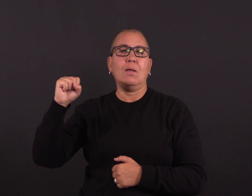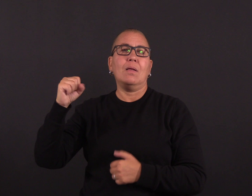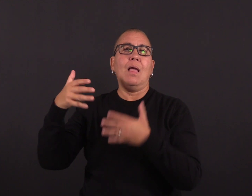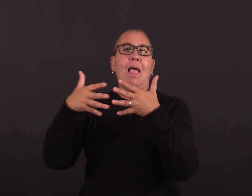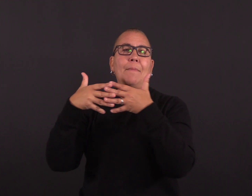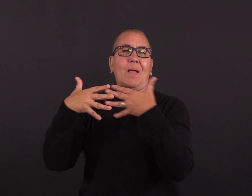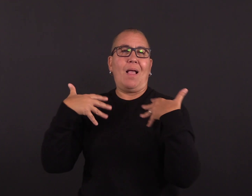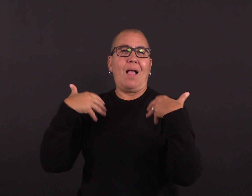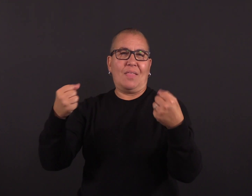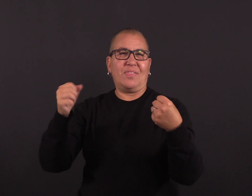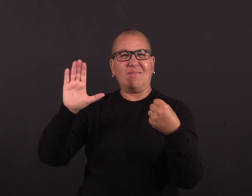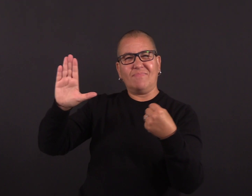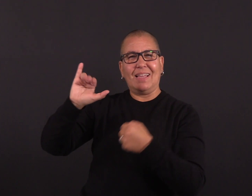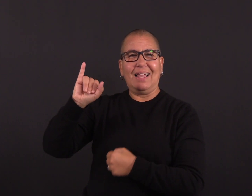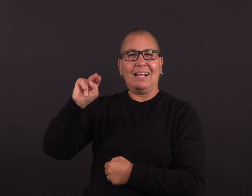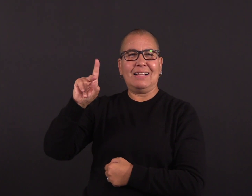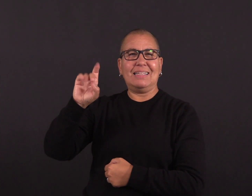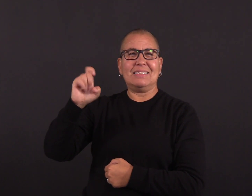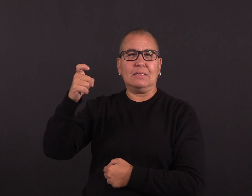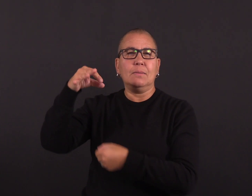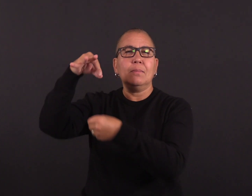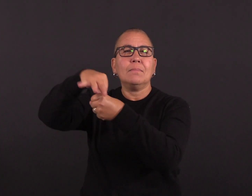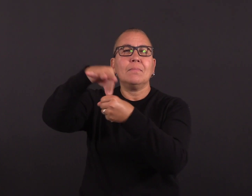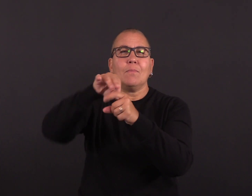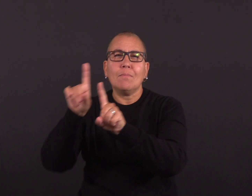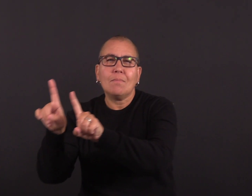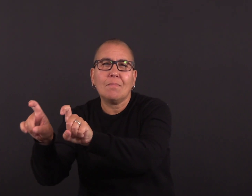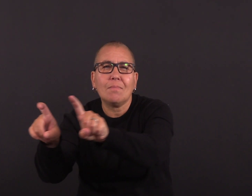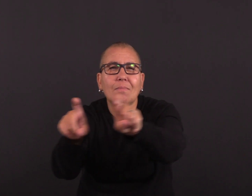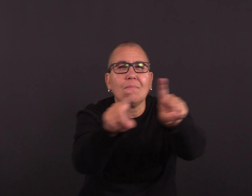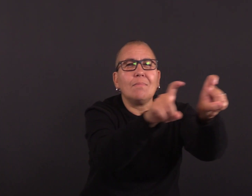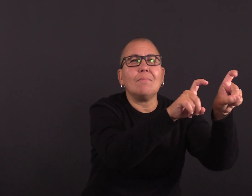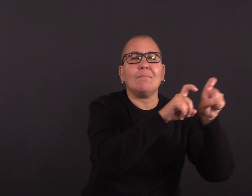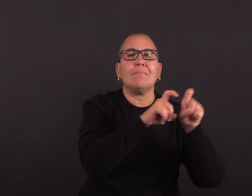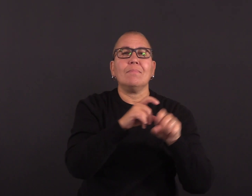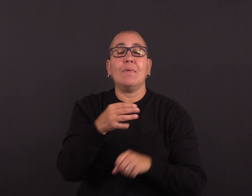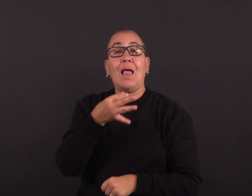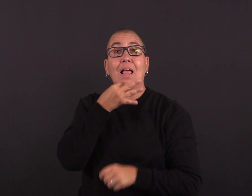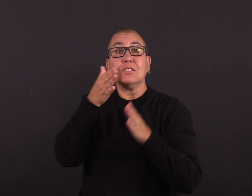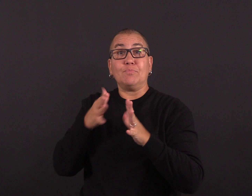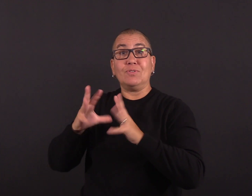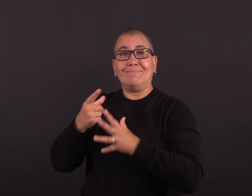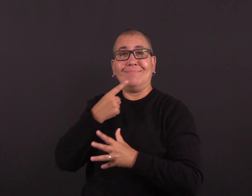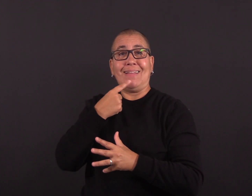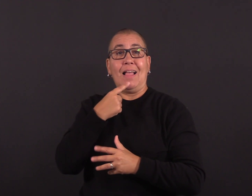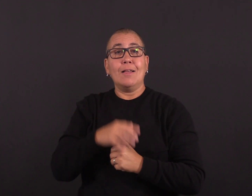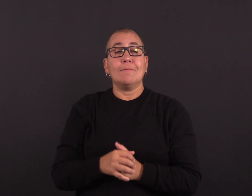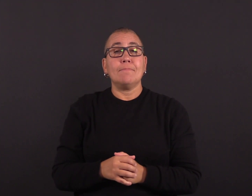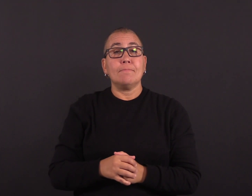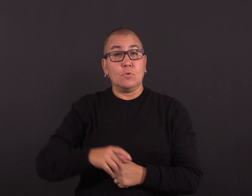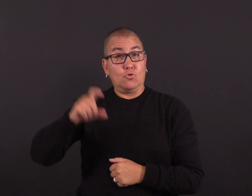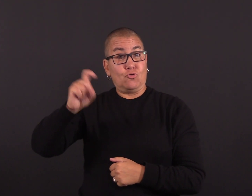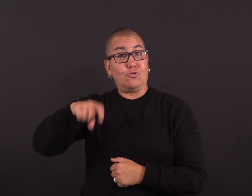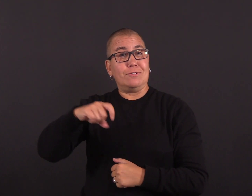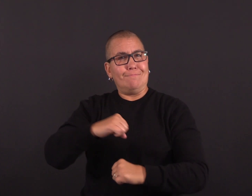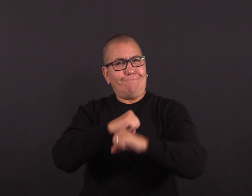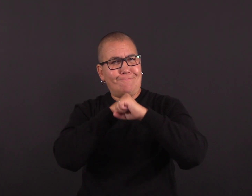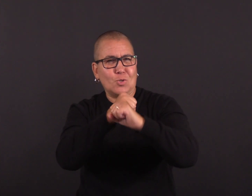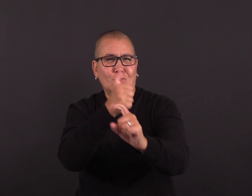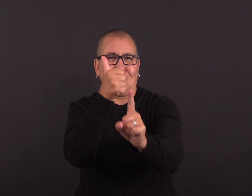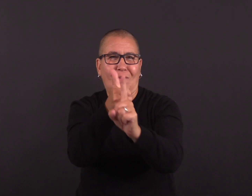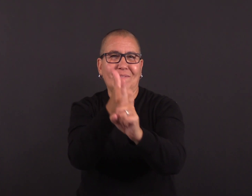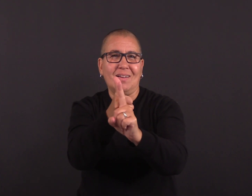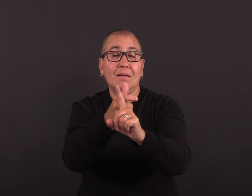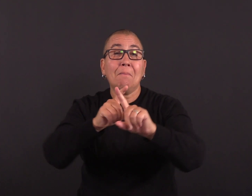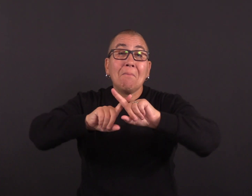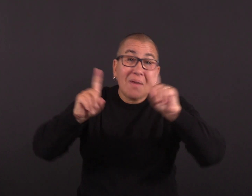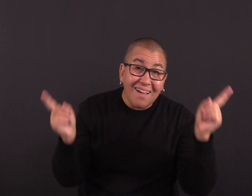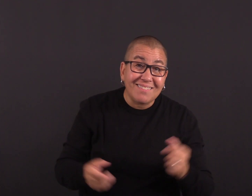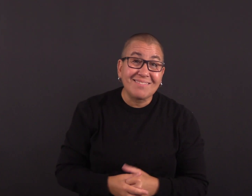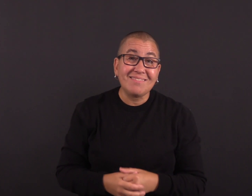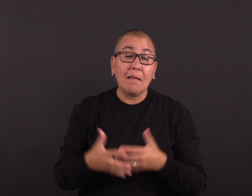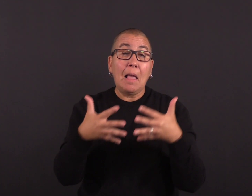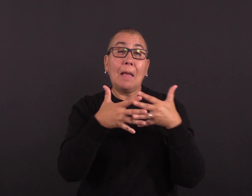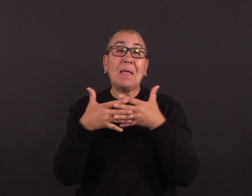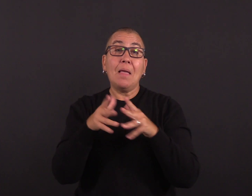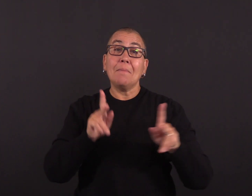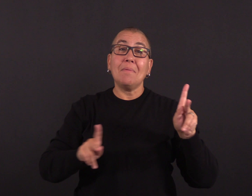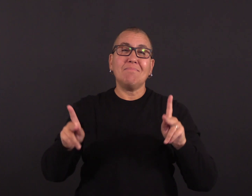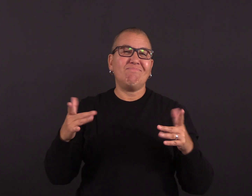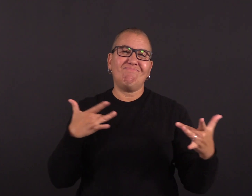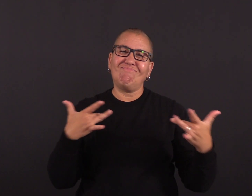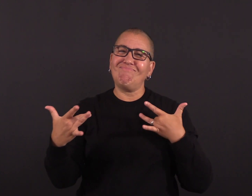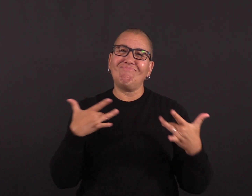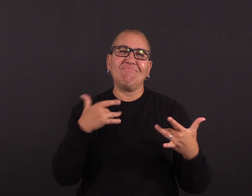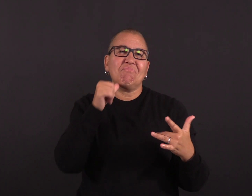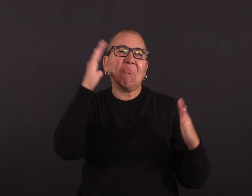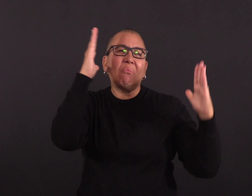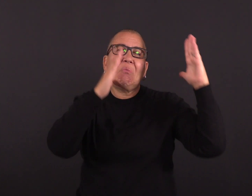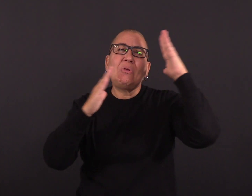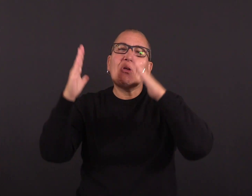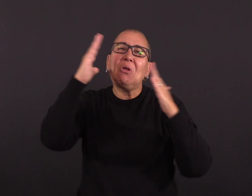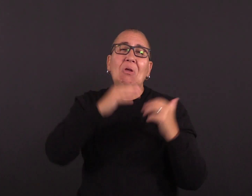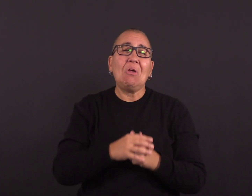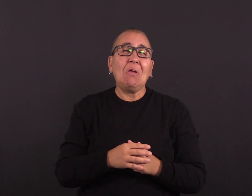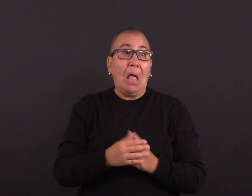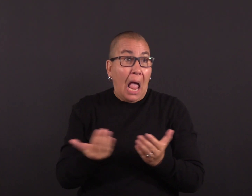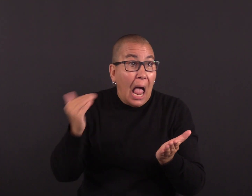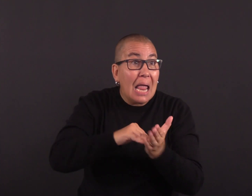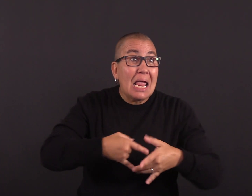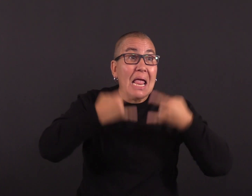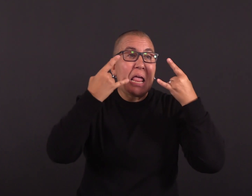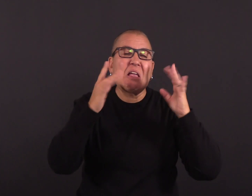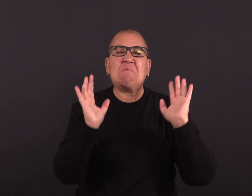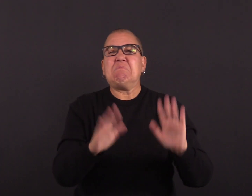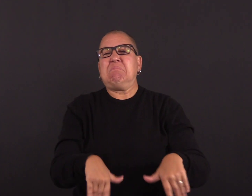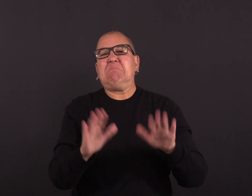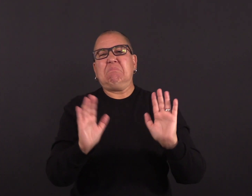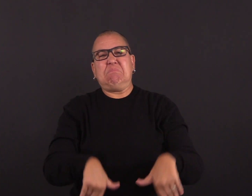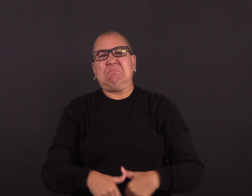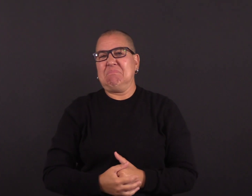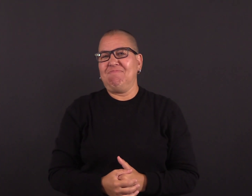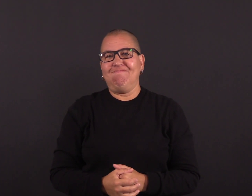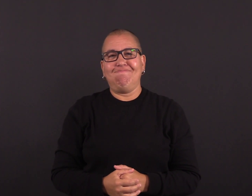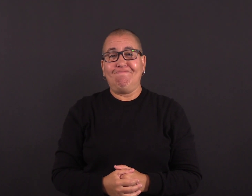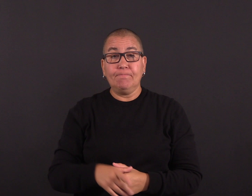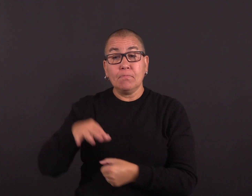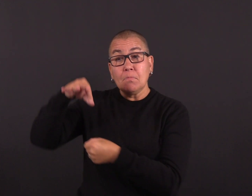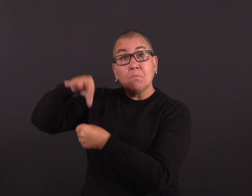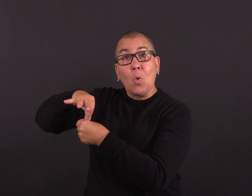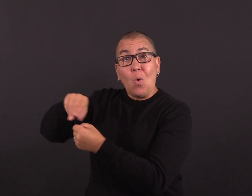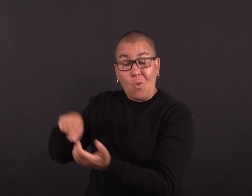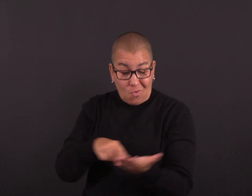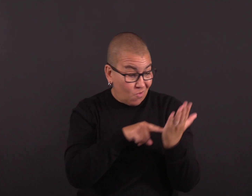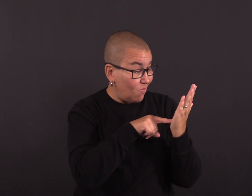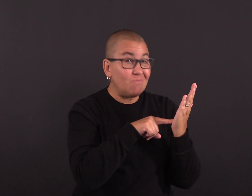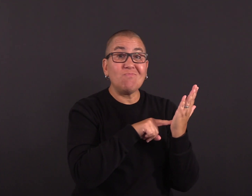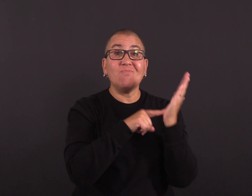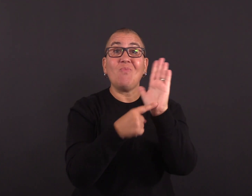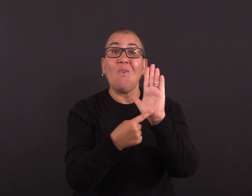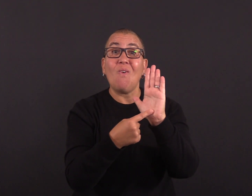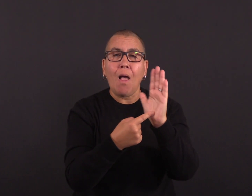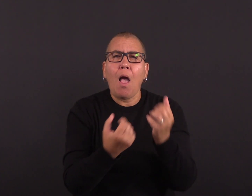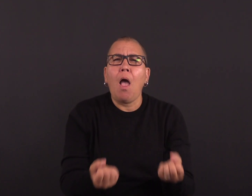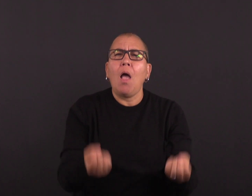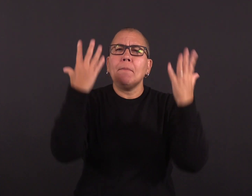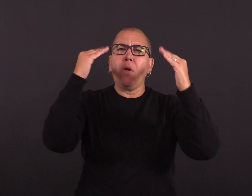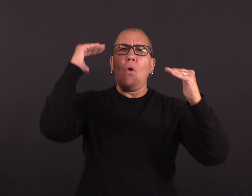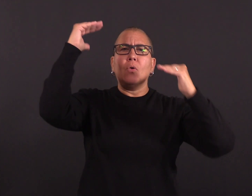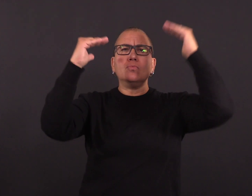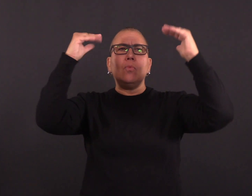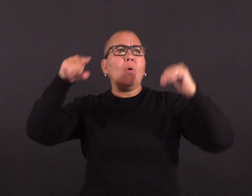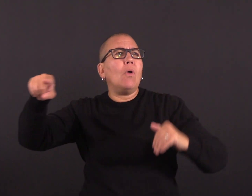to decline, the poll found, while 82% haven’t taken a home Covid-19 test in the past week.